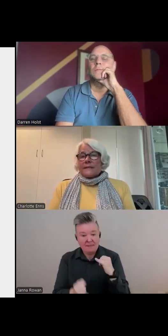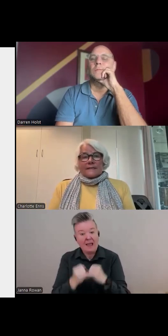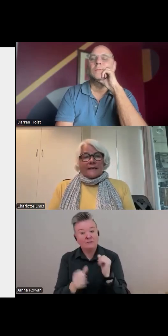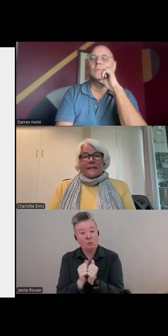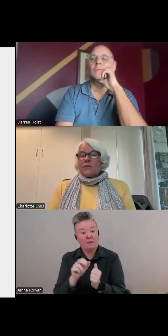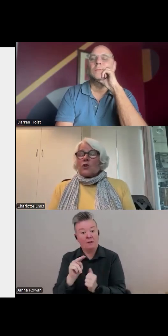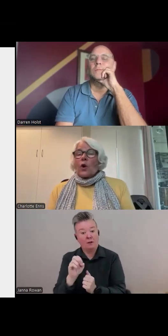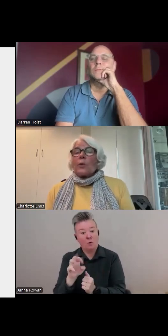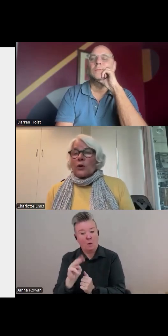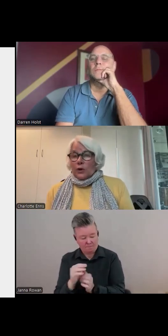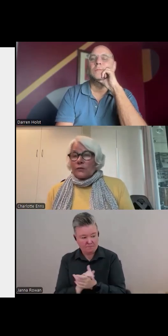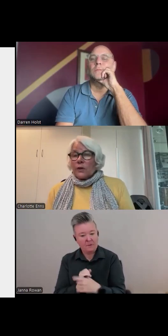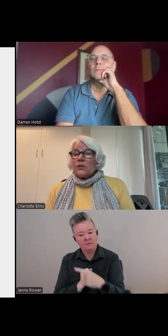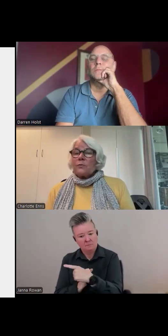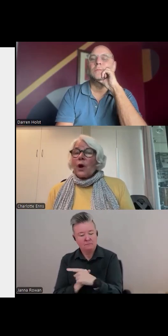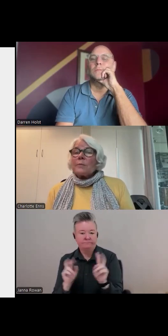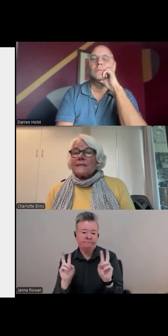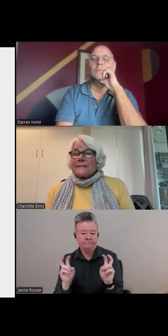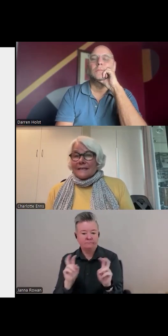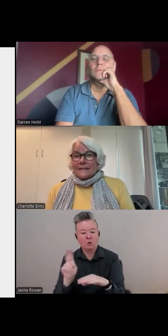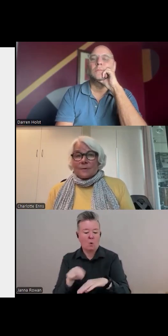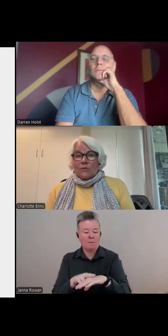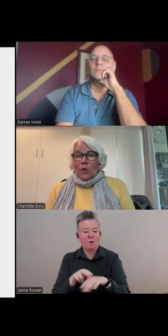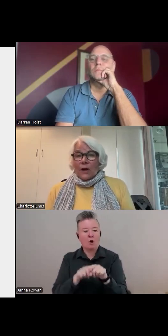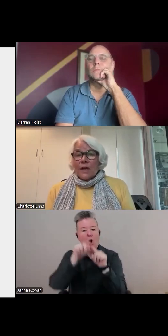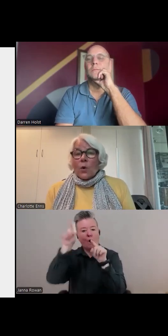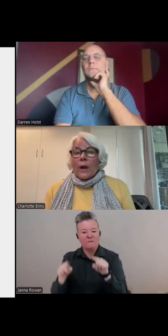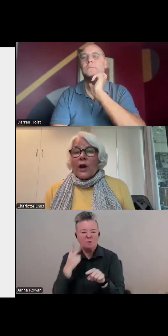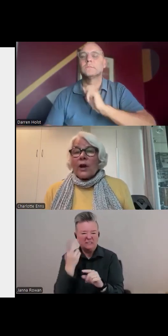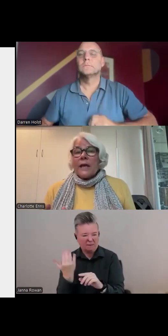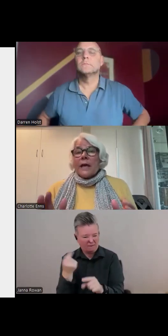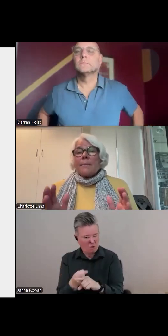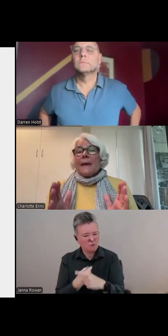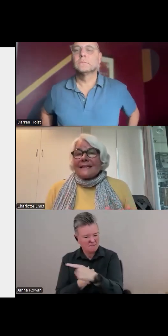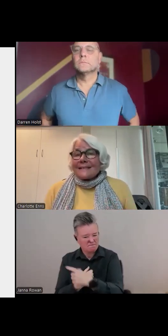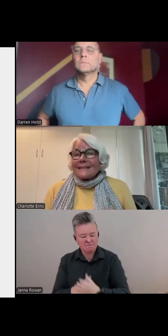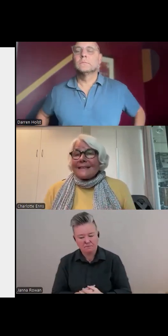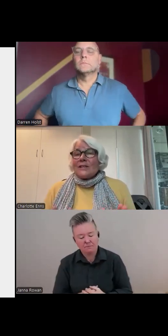is this idea of the normal curve. You've probably seen this before, where basically